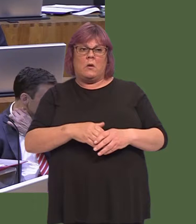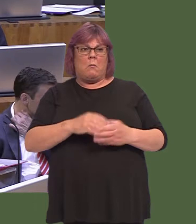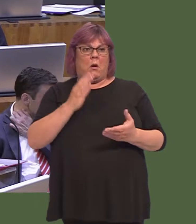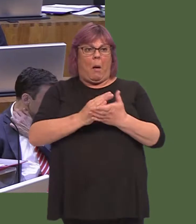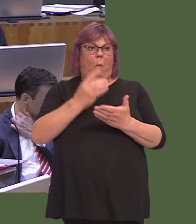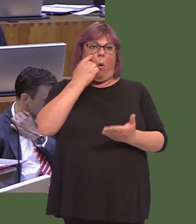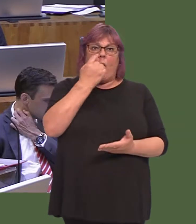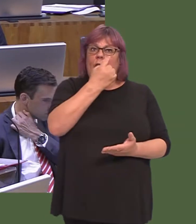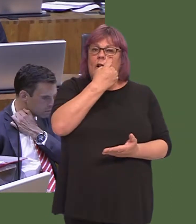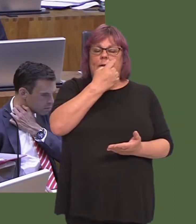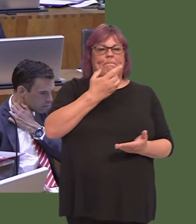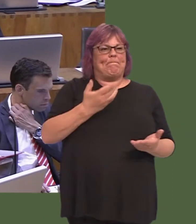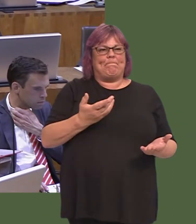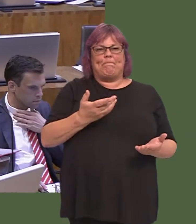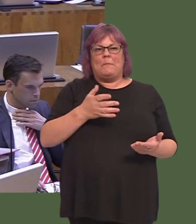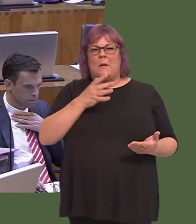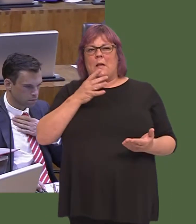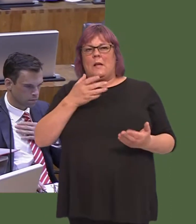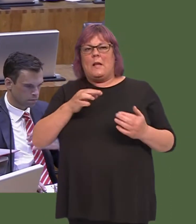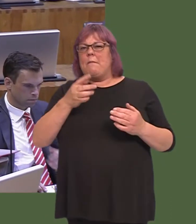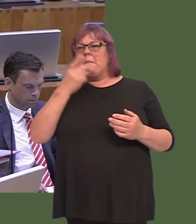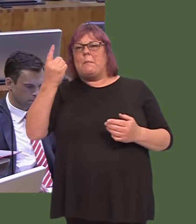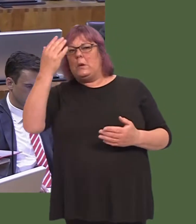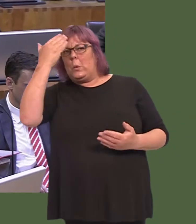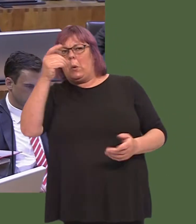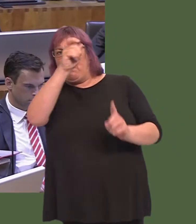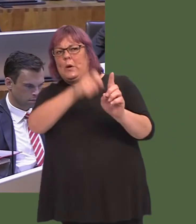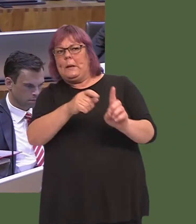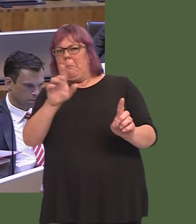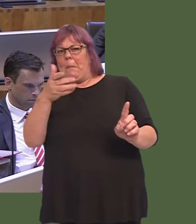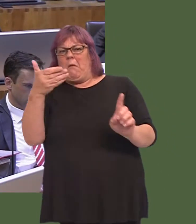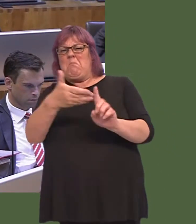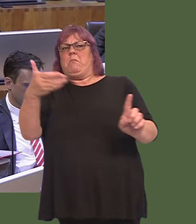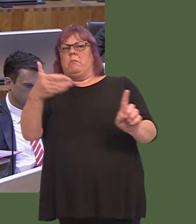not always obvious to those who are not familiar with the individual involved, and that is